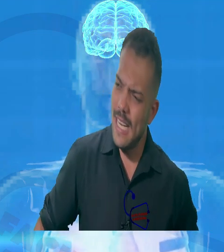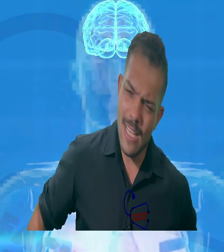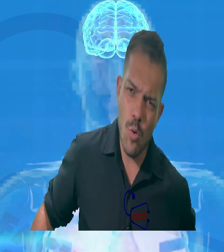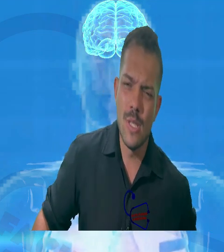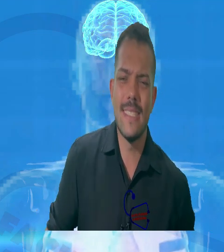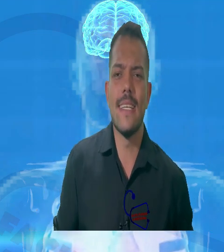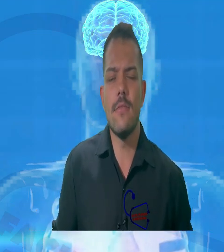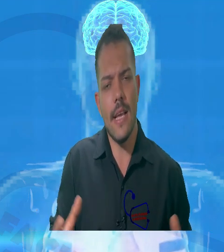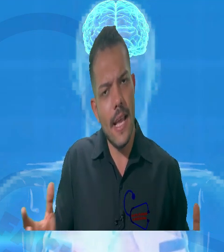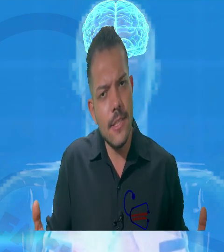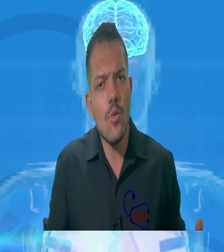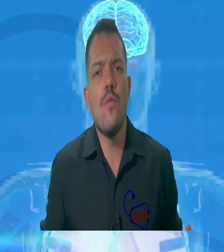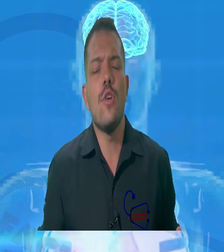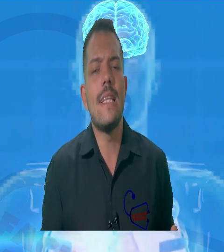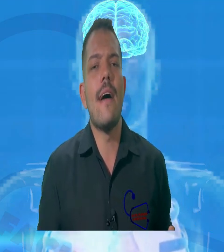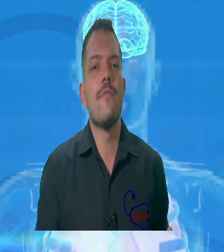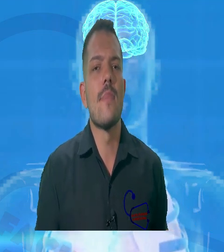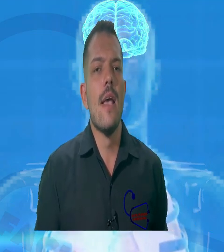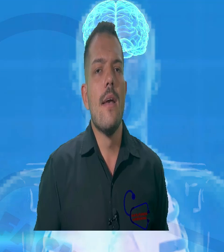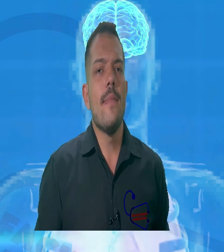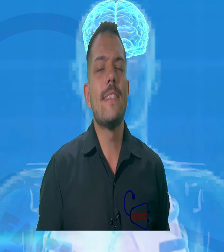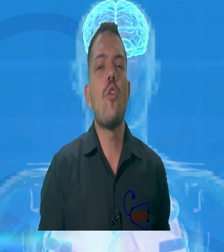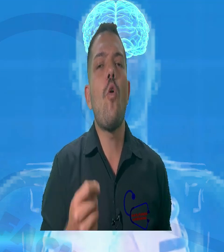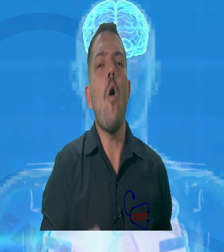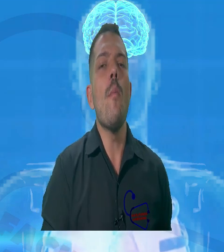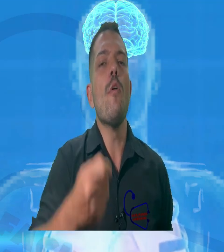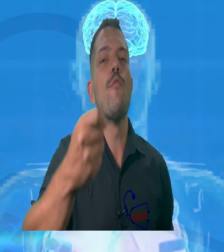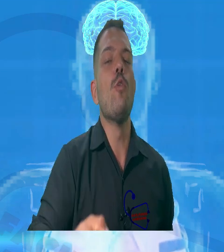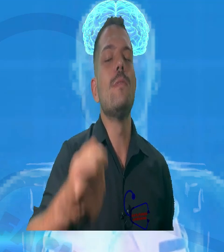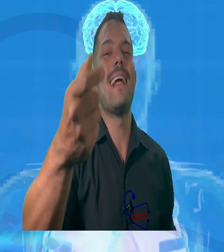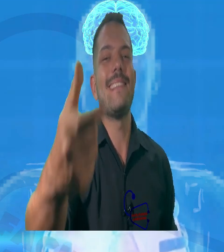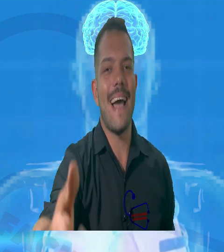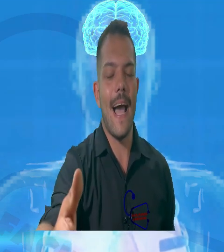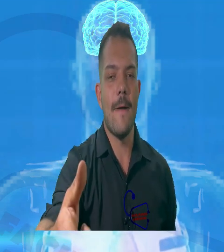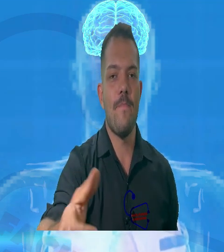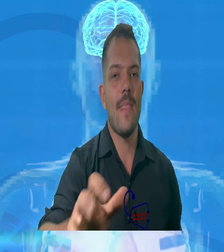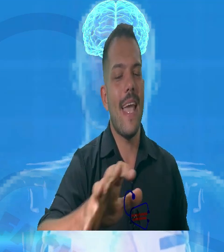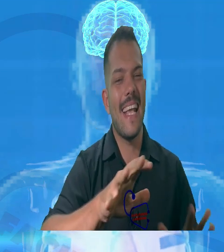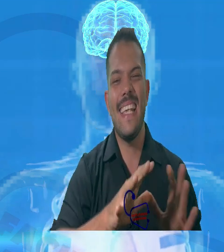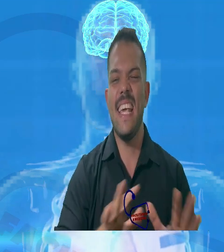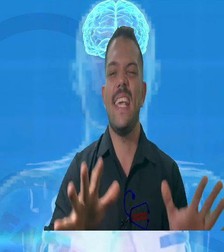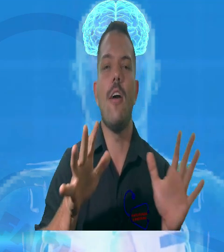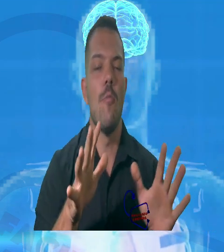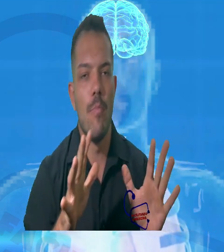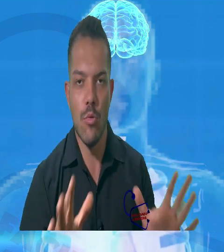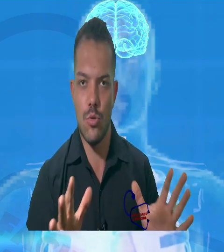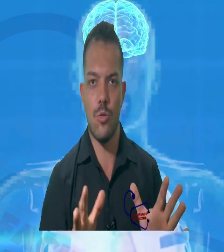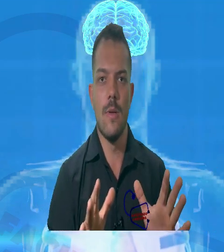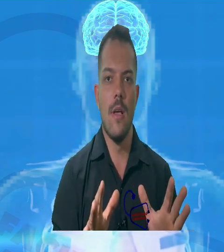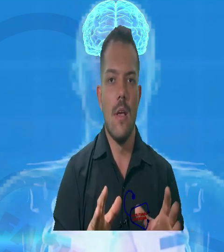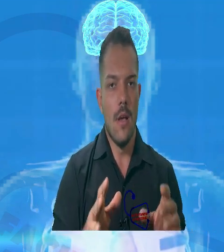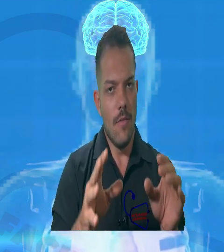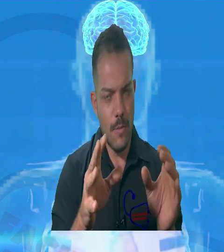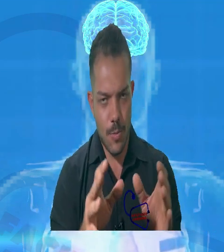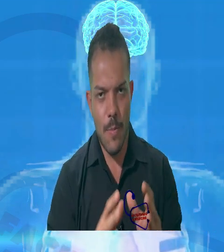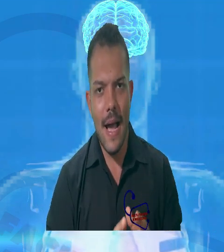there itching, it's uncomfortable But how am I going to treat it, this is where the point is Let's go to the